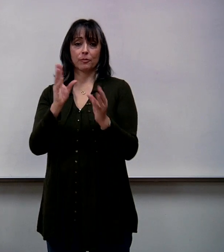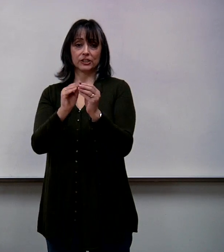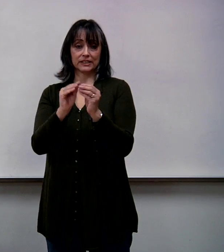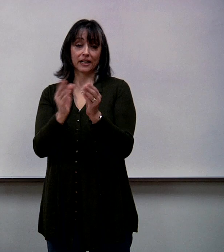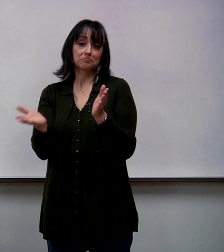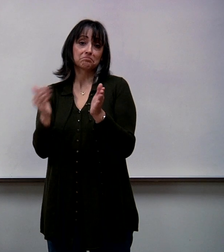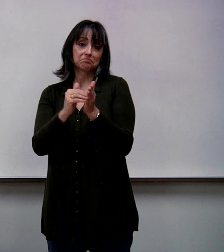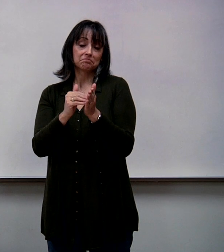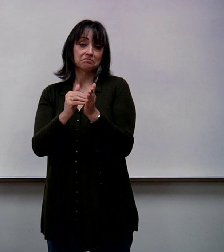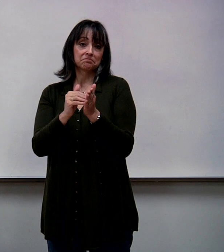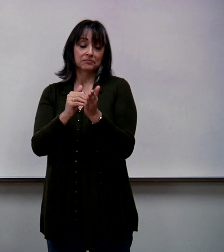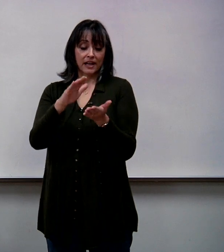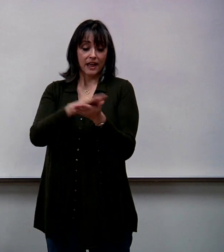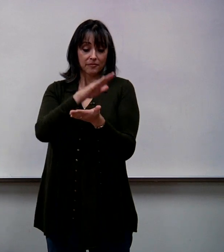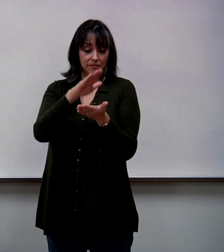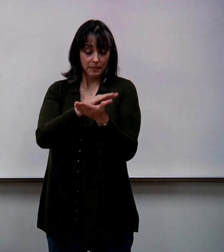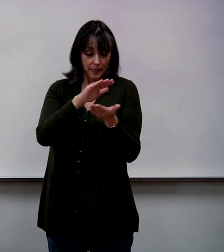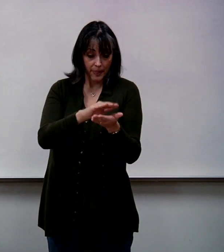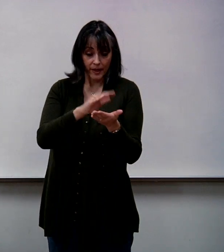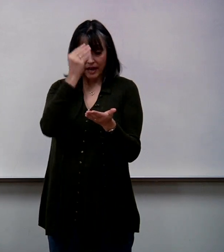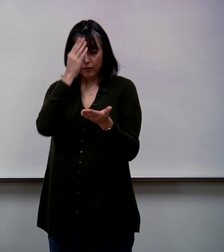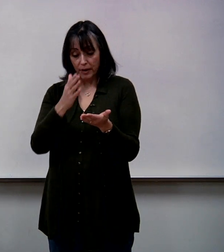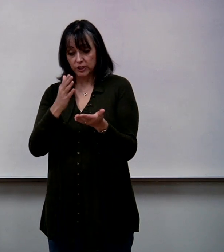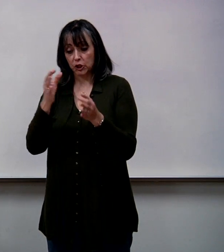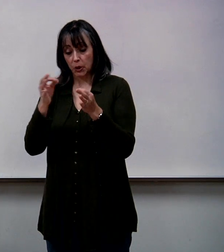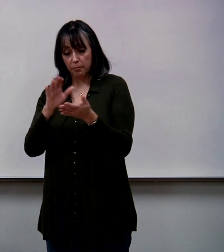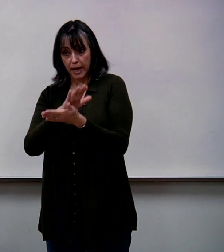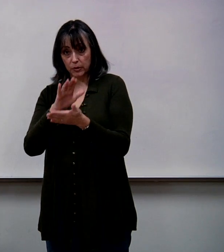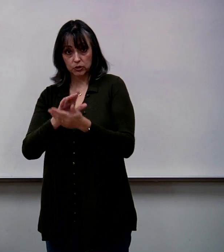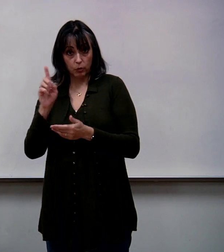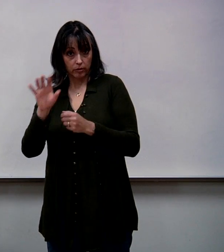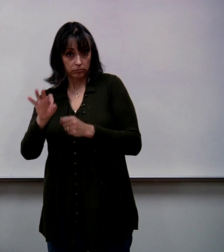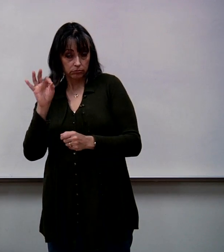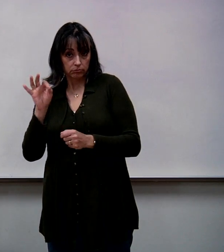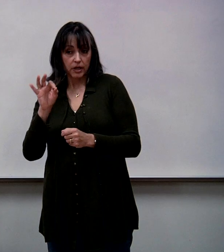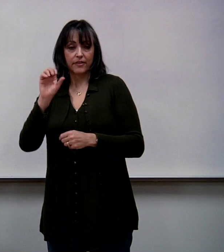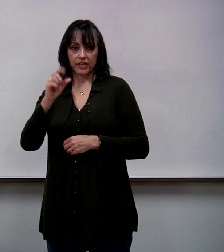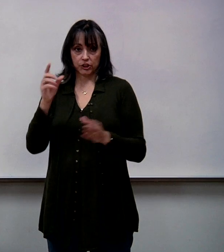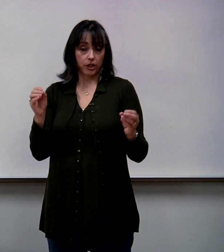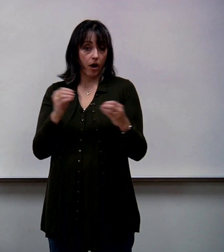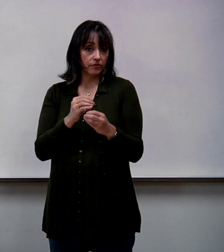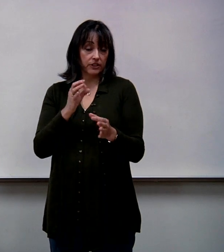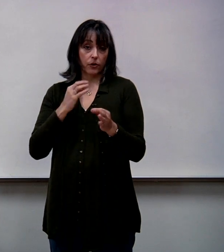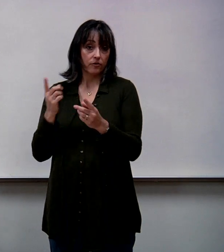Once again, the packets and other information sheet are available in the Student Government Office. If you have questions, feel free to contact us